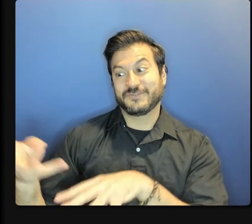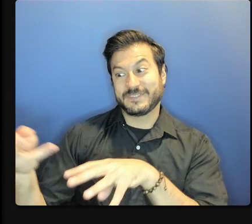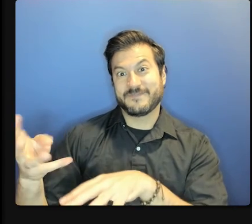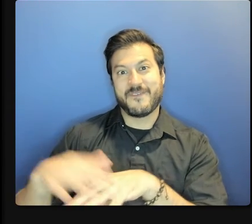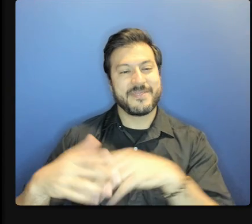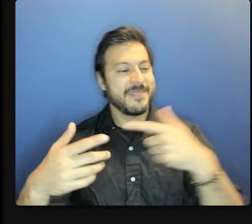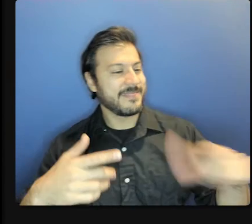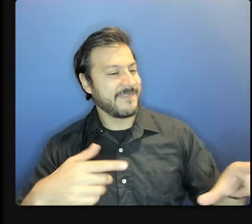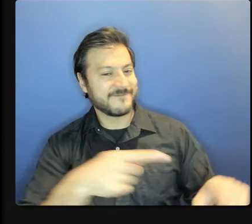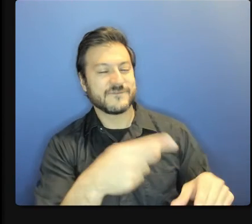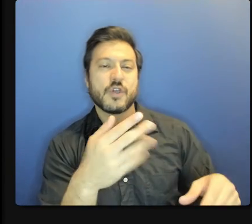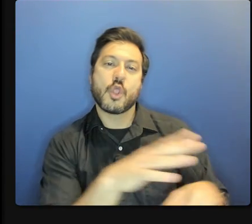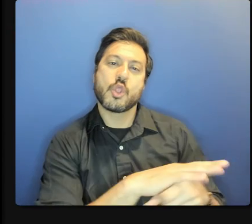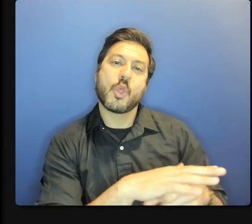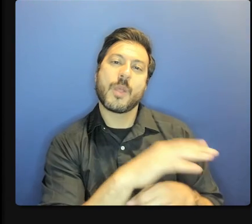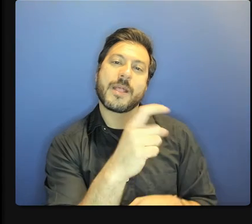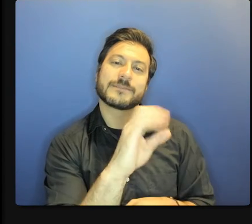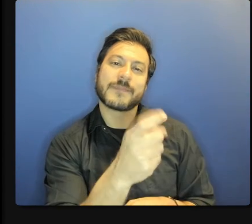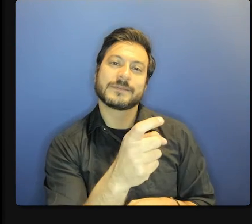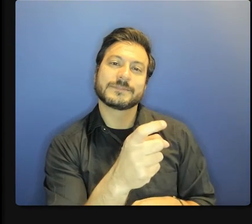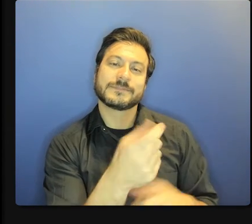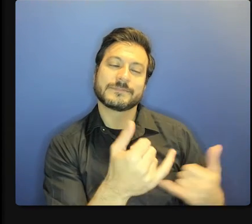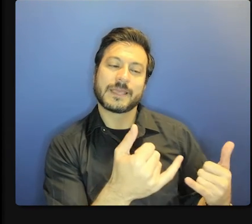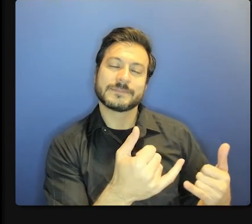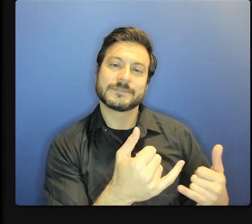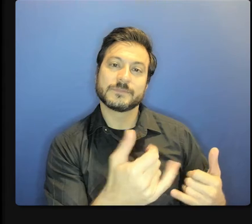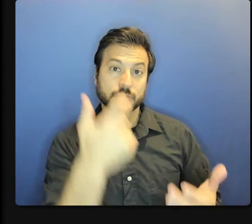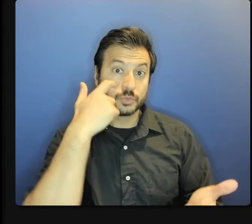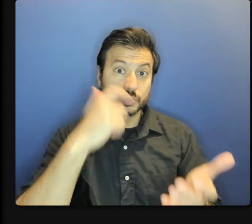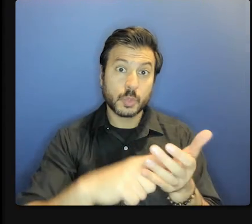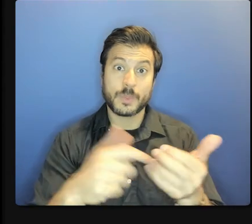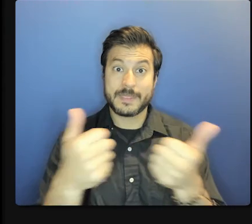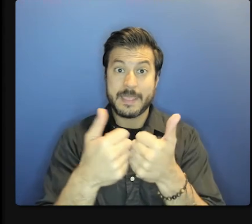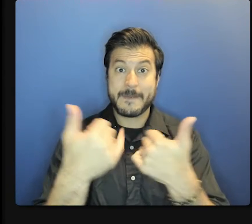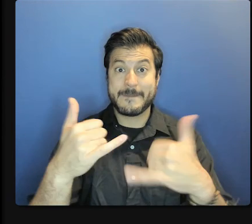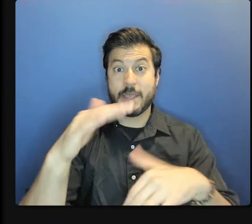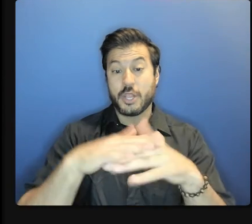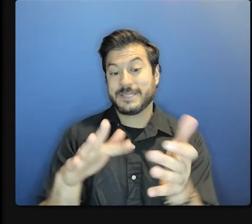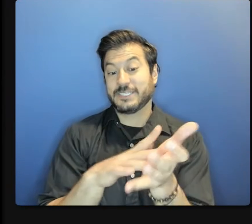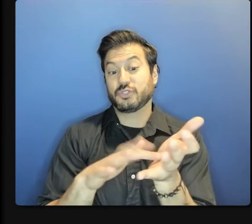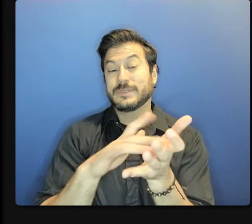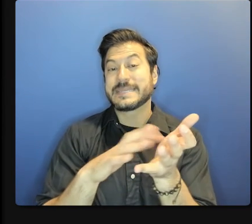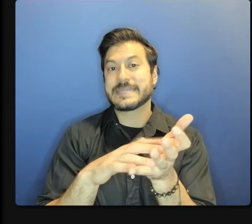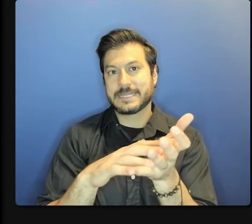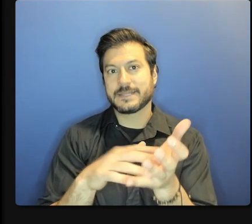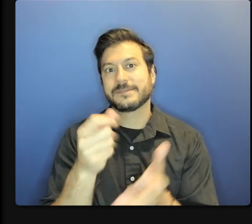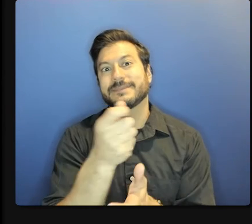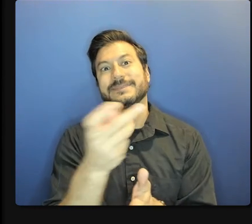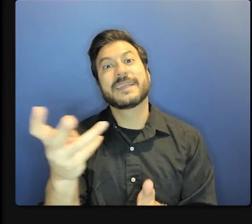being streamed, on the left, being played on a local Xbox. Notice that when the game is being played on a touch screen,